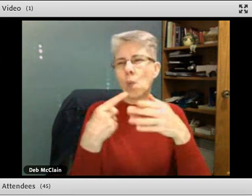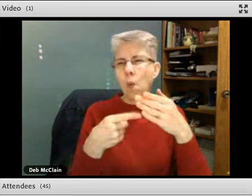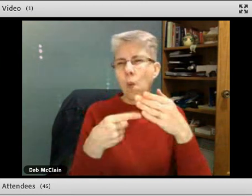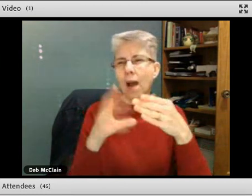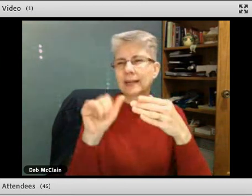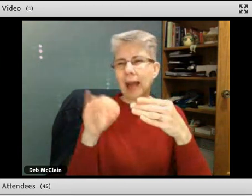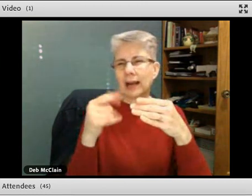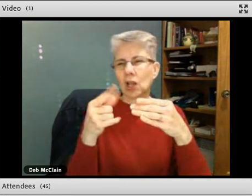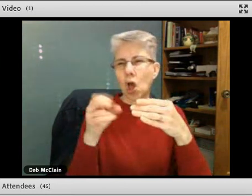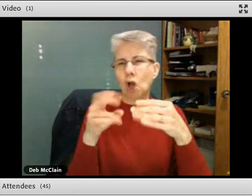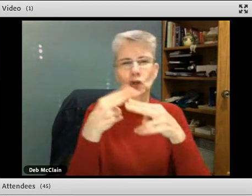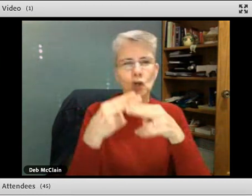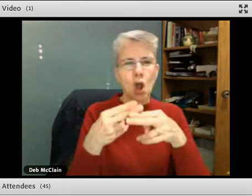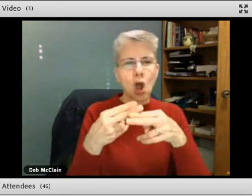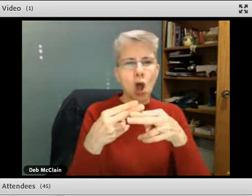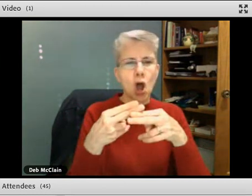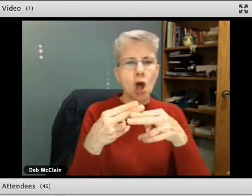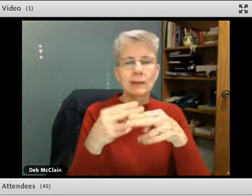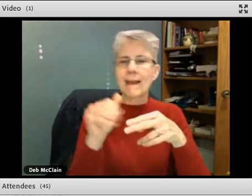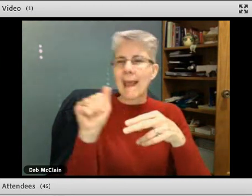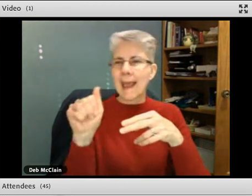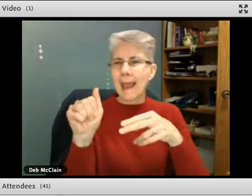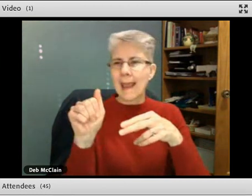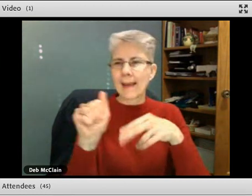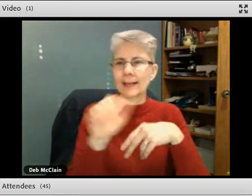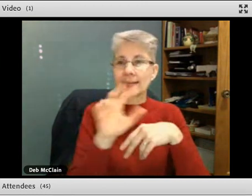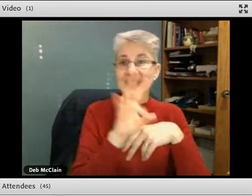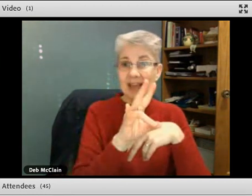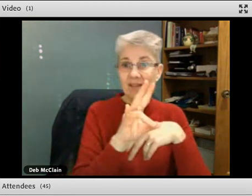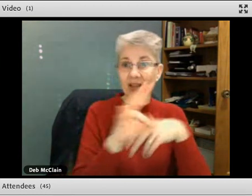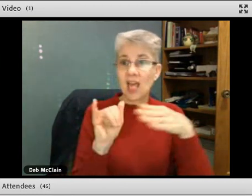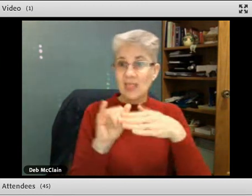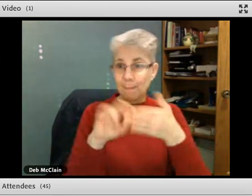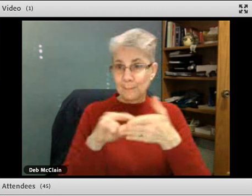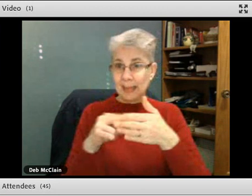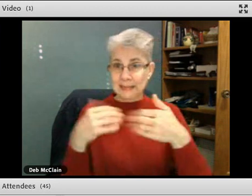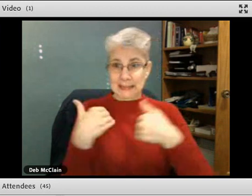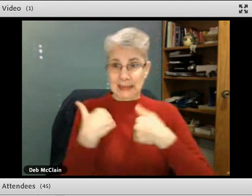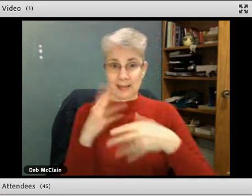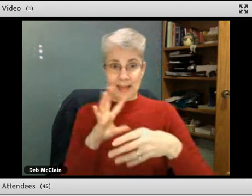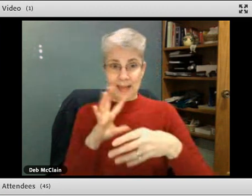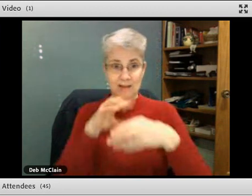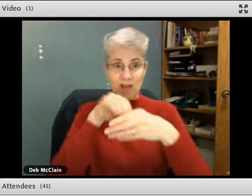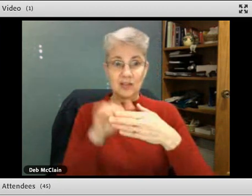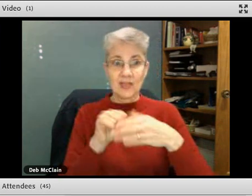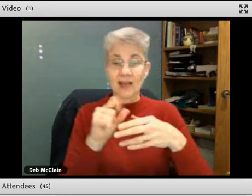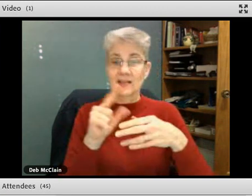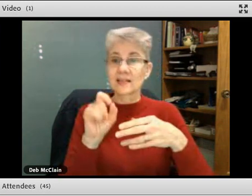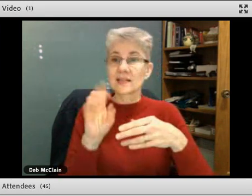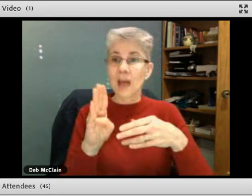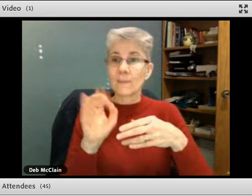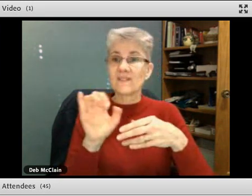A seven is a content that goes into that subfield. So, these are parts of the field.